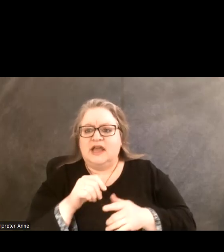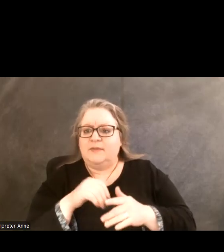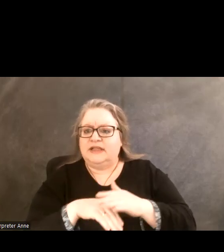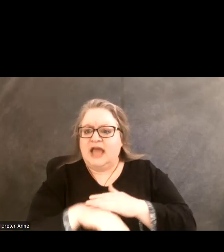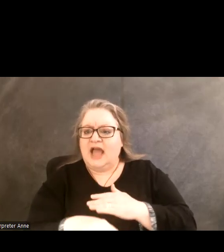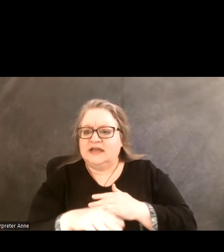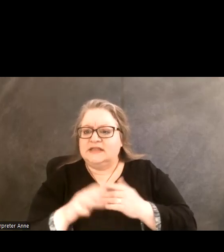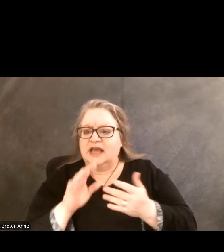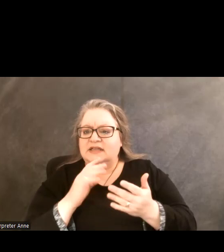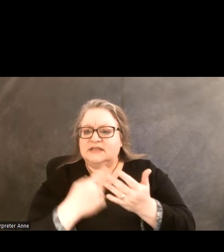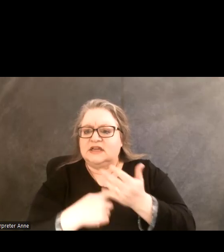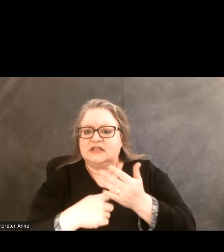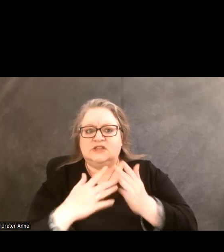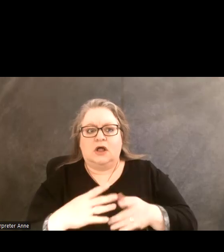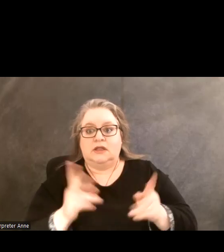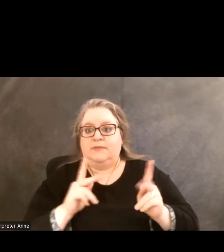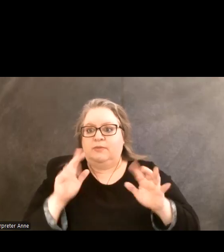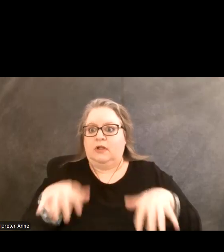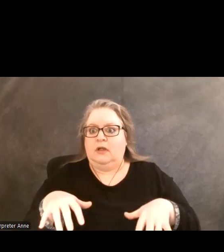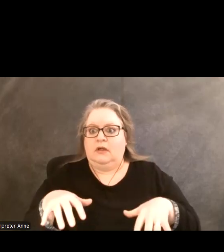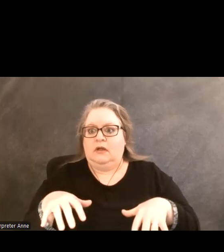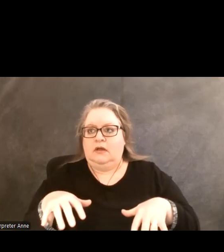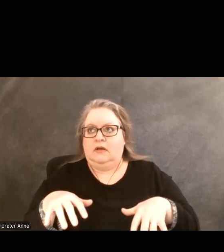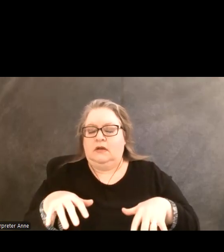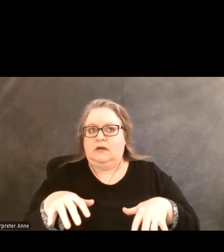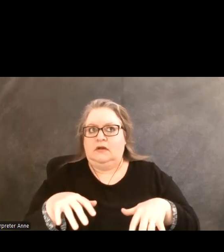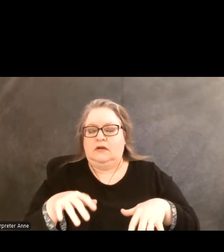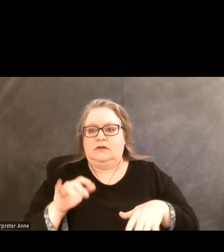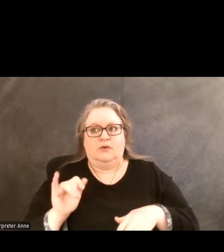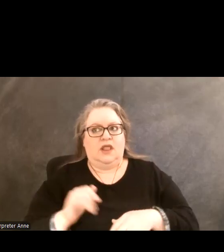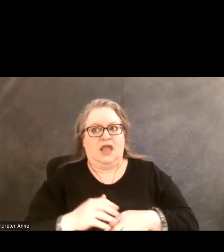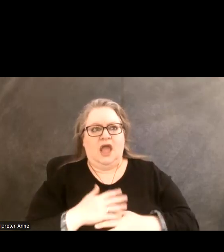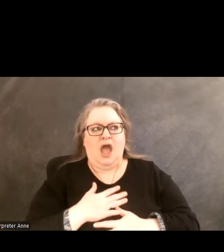and people froze up and they were like: Well, people have to